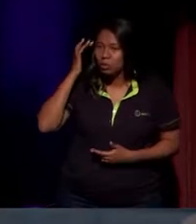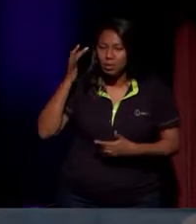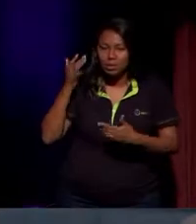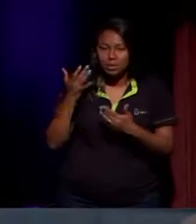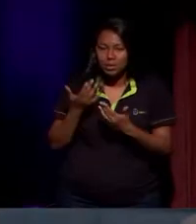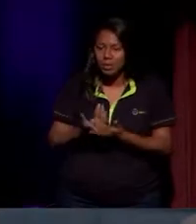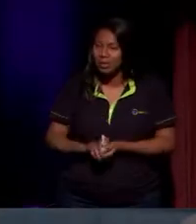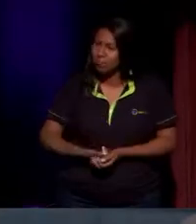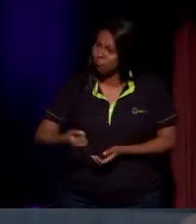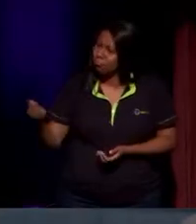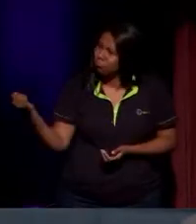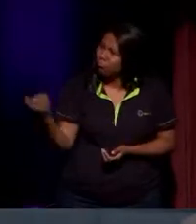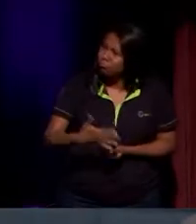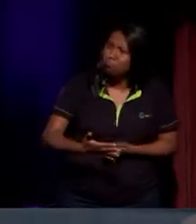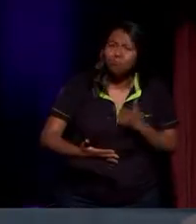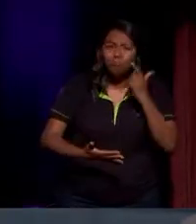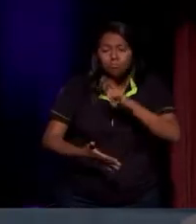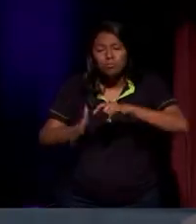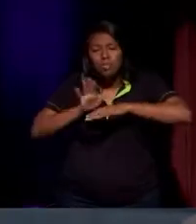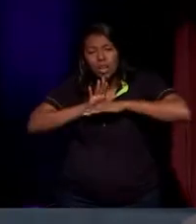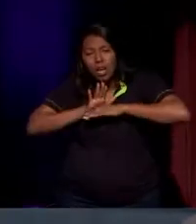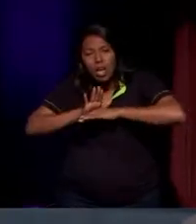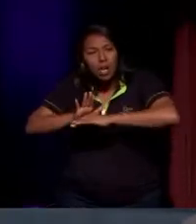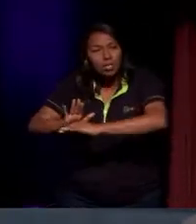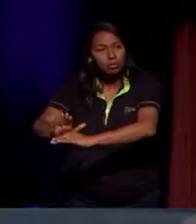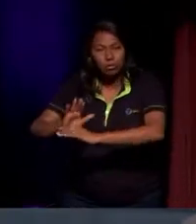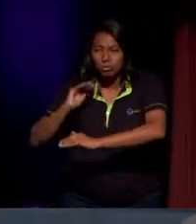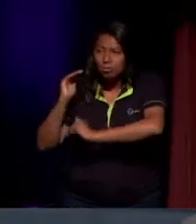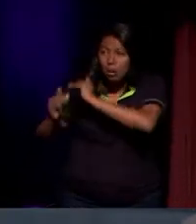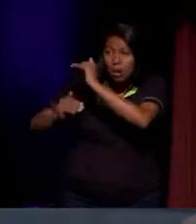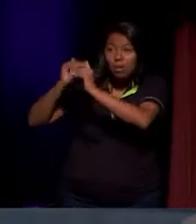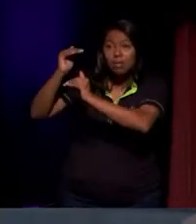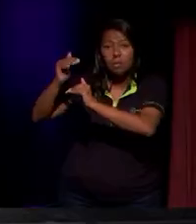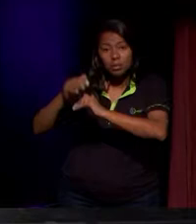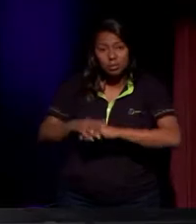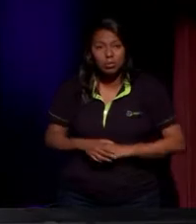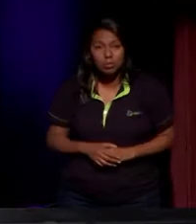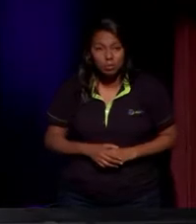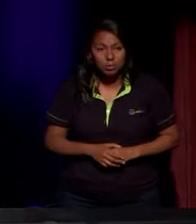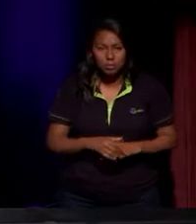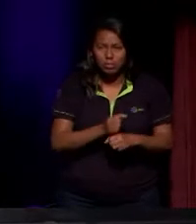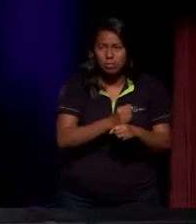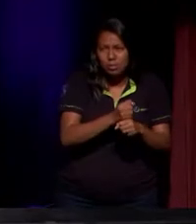for many advances that we had in the early years and that we are not having now